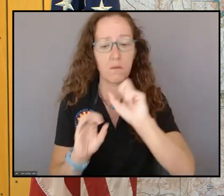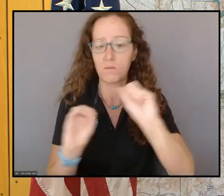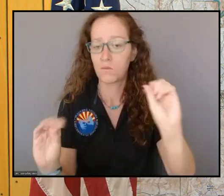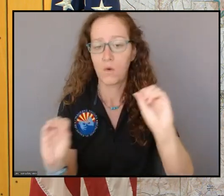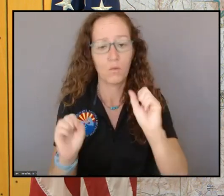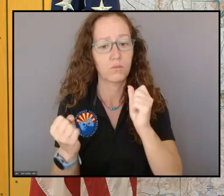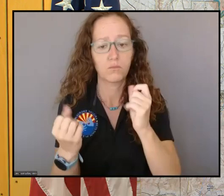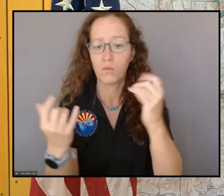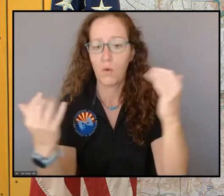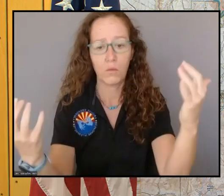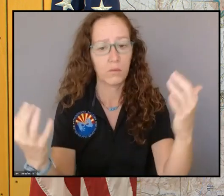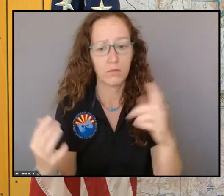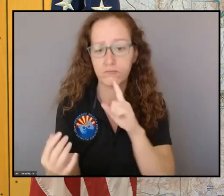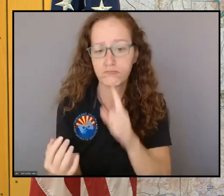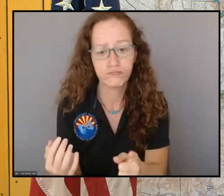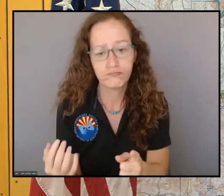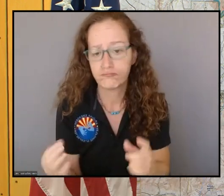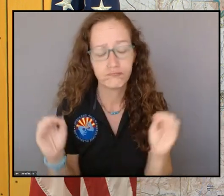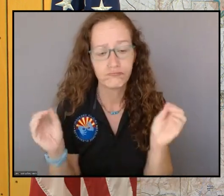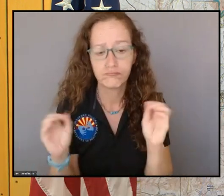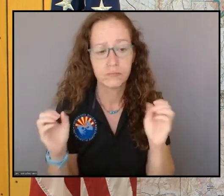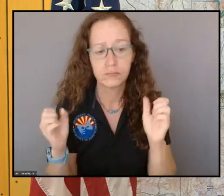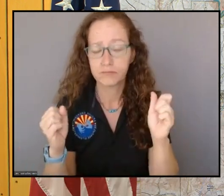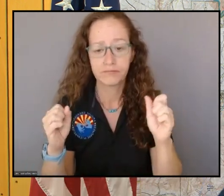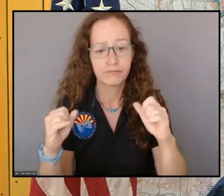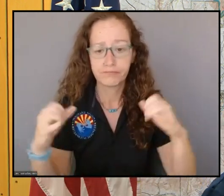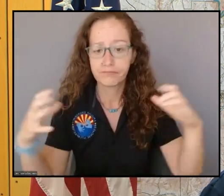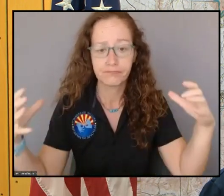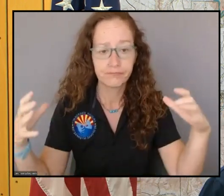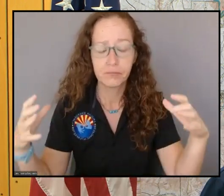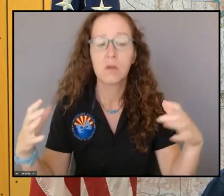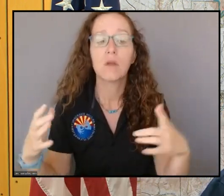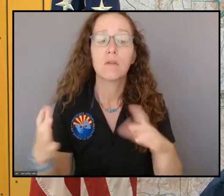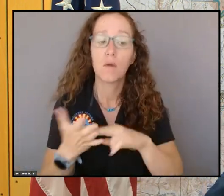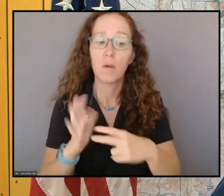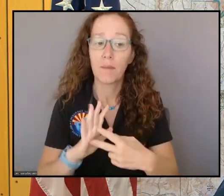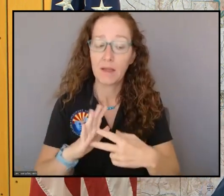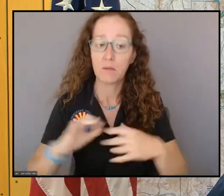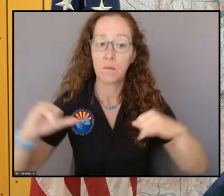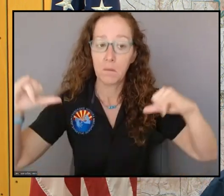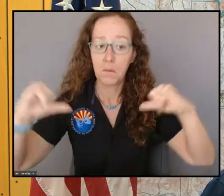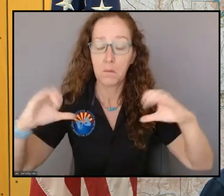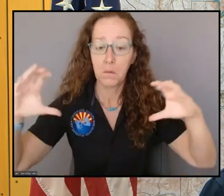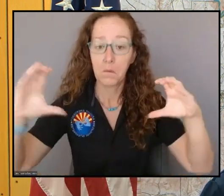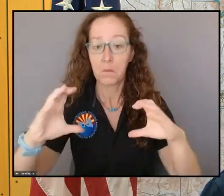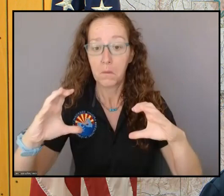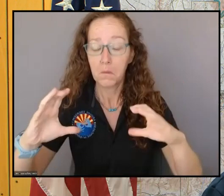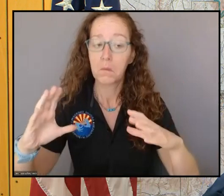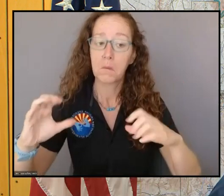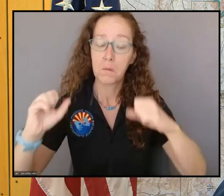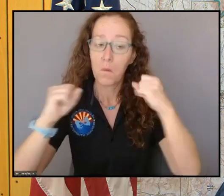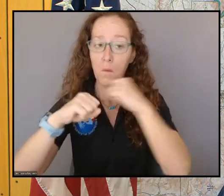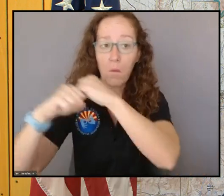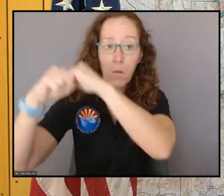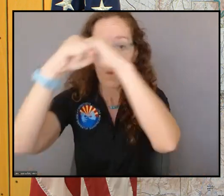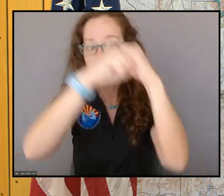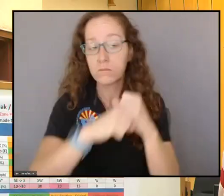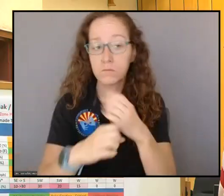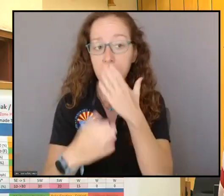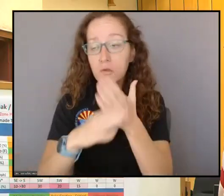is holding and we're making good progress. So as far we have going today. Again, we'll be focusing on this